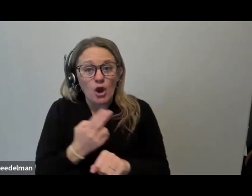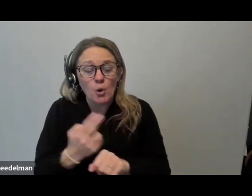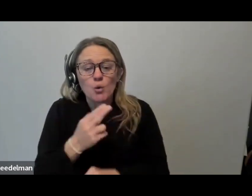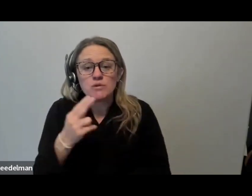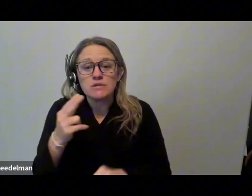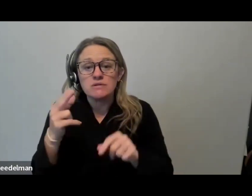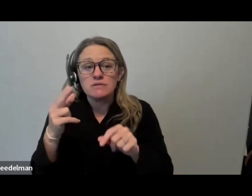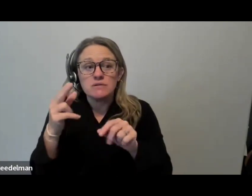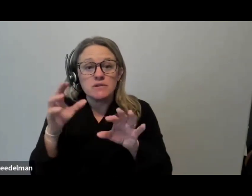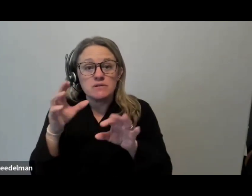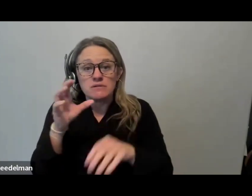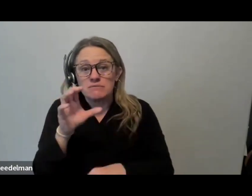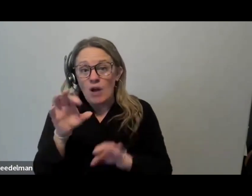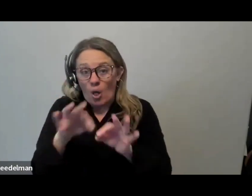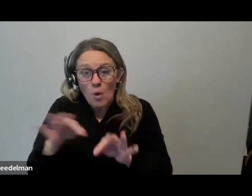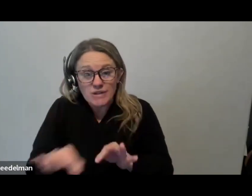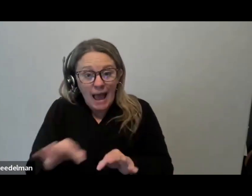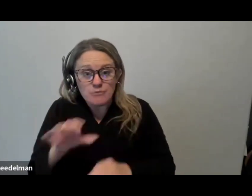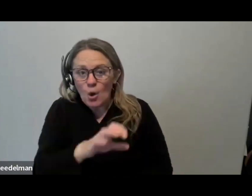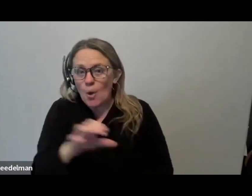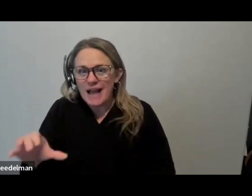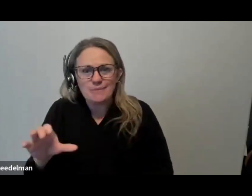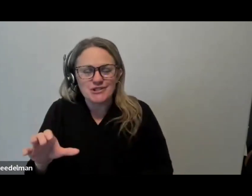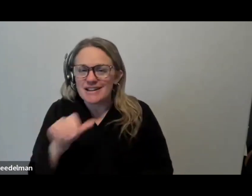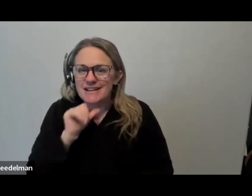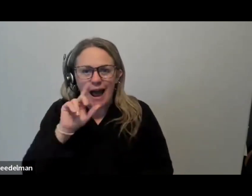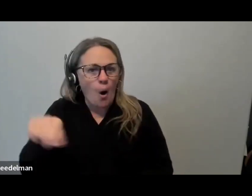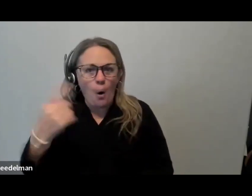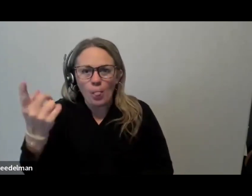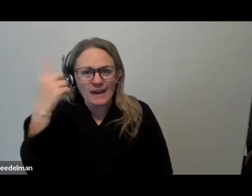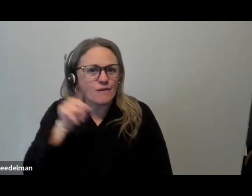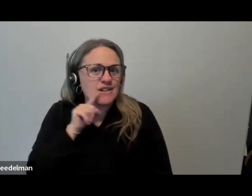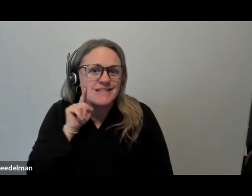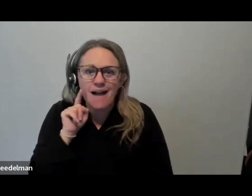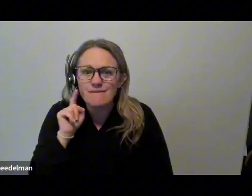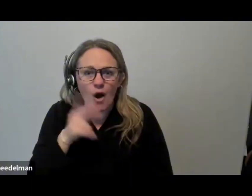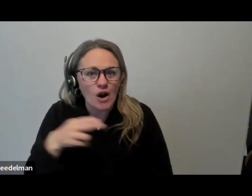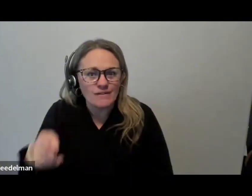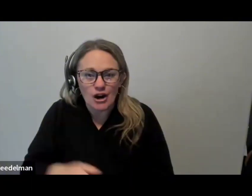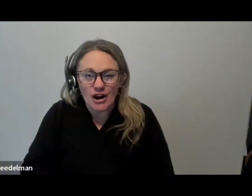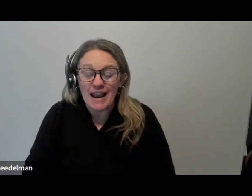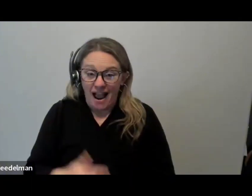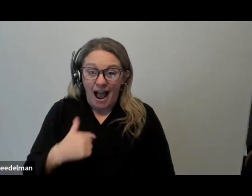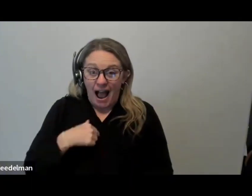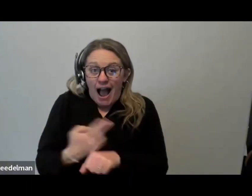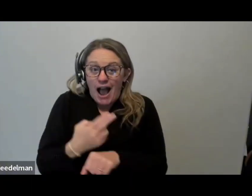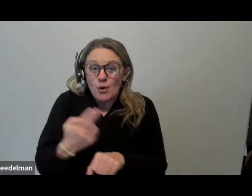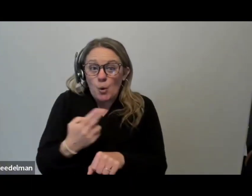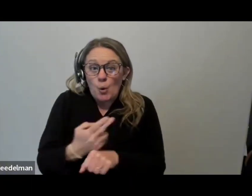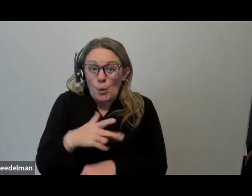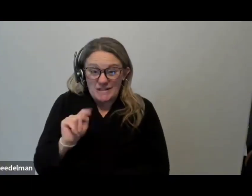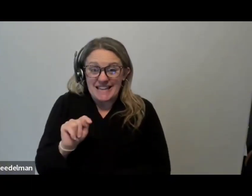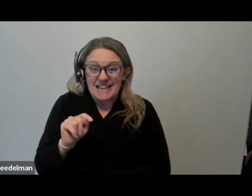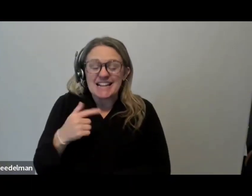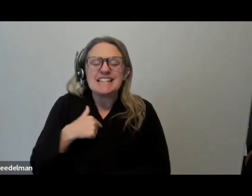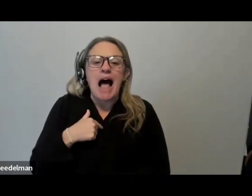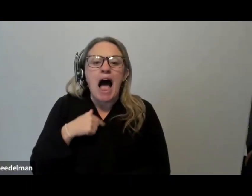who are deaf or hard of hearing anymore. I have it turned on a hundred percent of the time because like I eat snacks so loudly that I need to like listen, right?